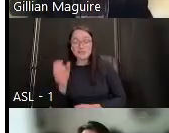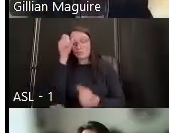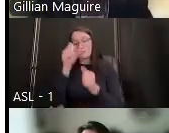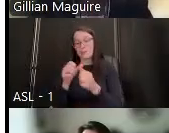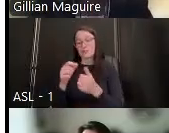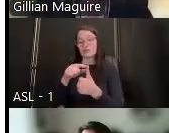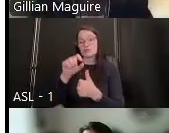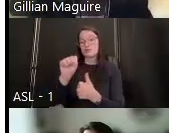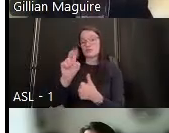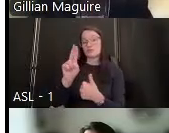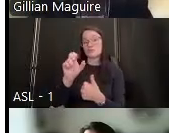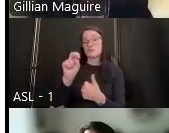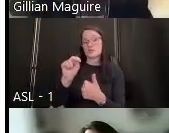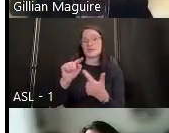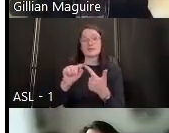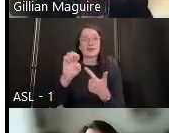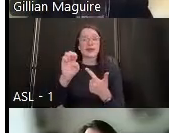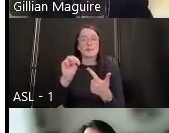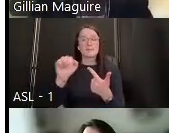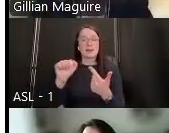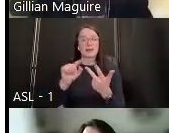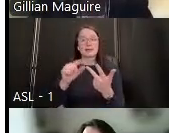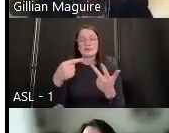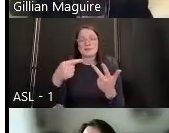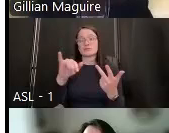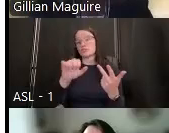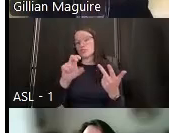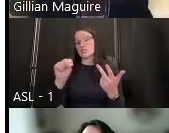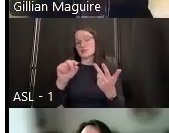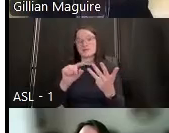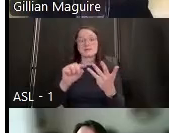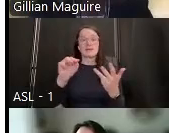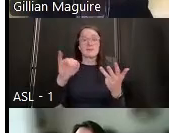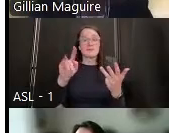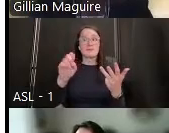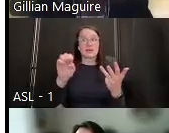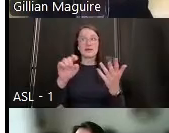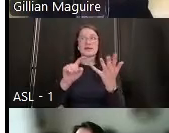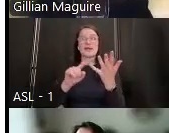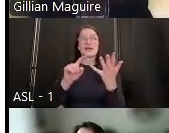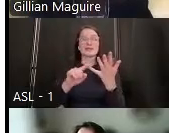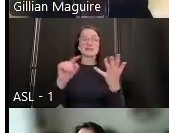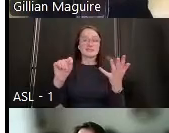uh Gillian, Mike, and Tara. So, um feel free to check out the slides at the link in the chat in